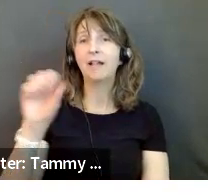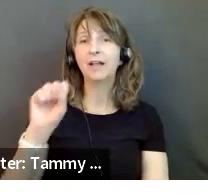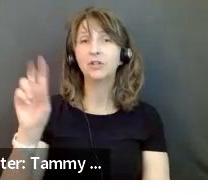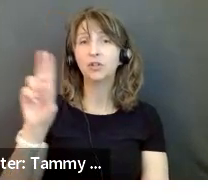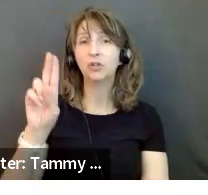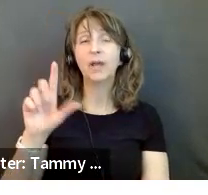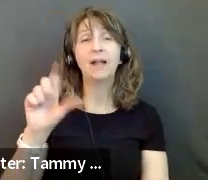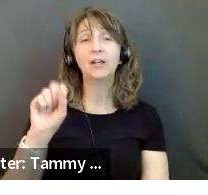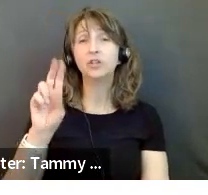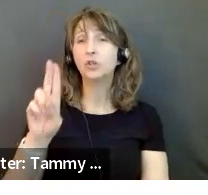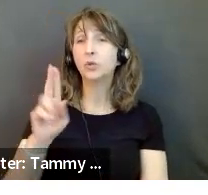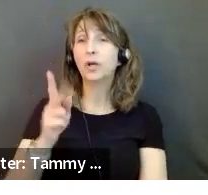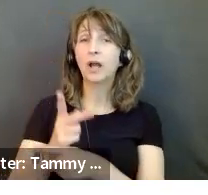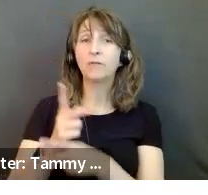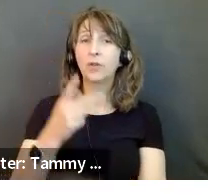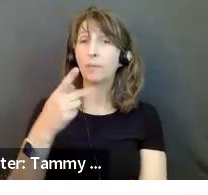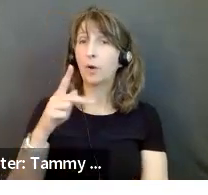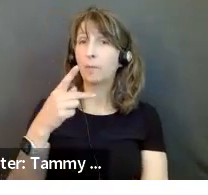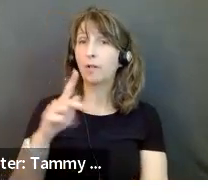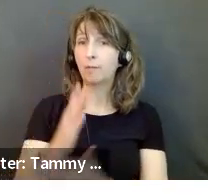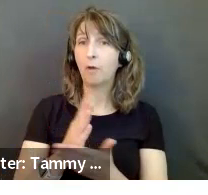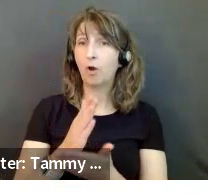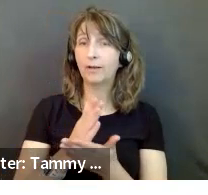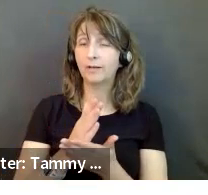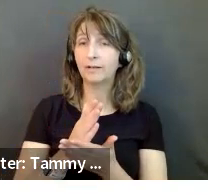She was covering the purple shaded areas of the map. In White House, Louisiana is covering the.